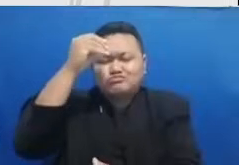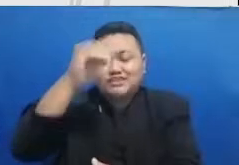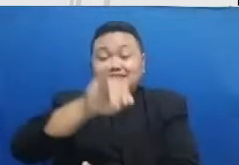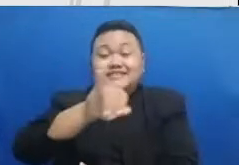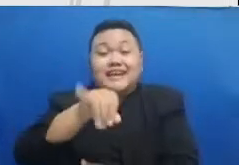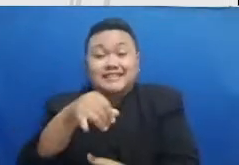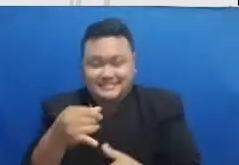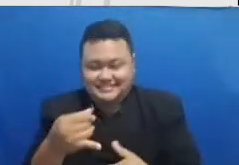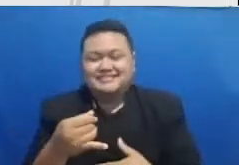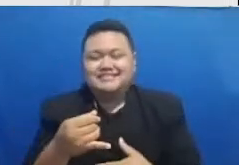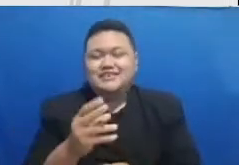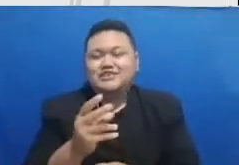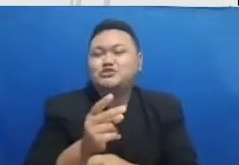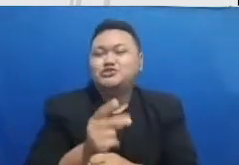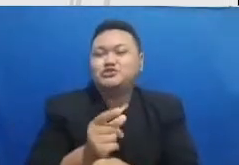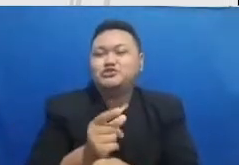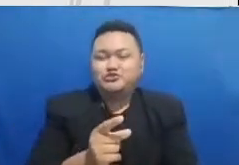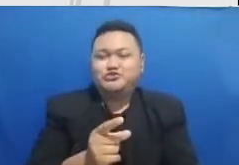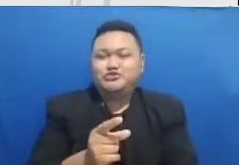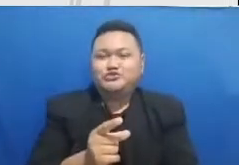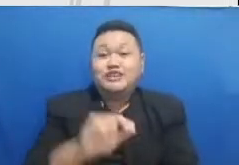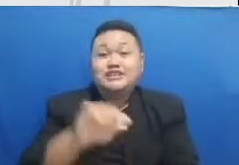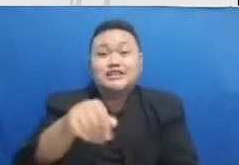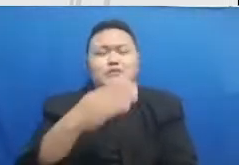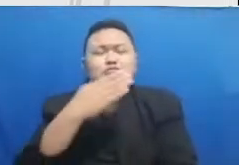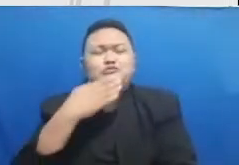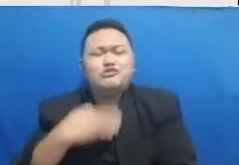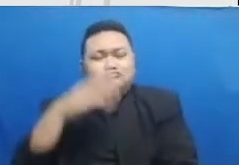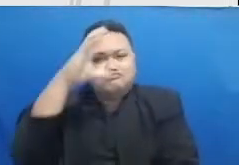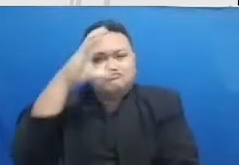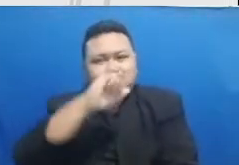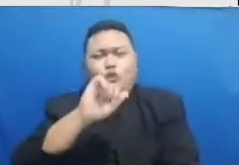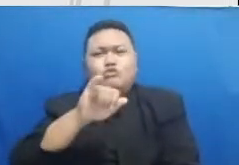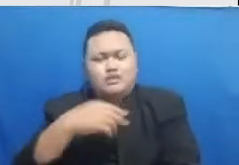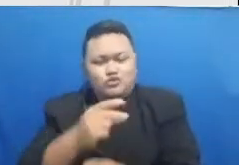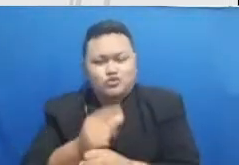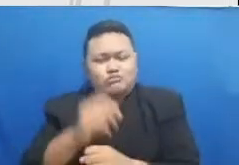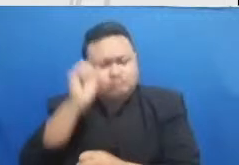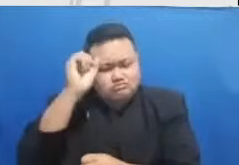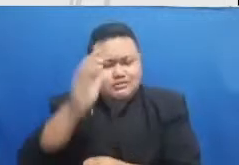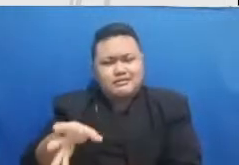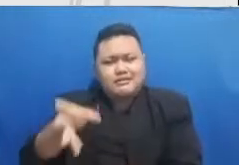Insight below, we can do this, I think this can be done, it can be added,